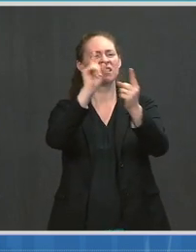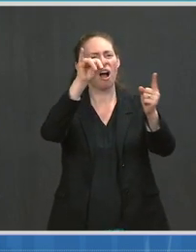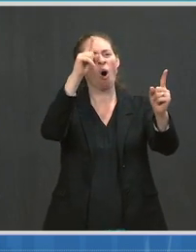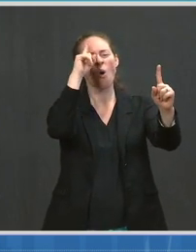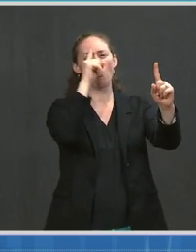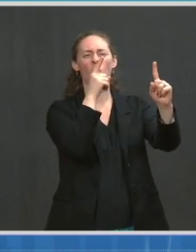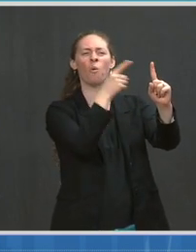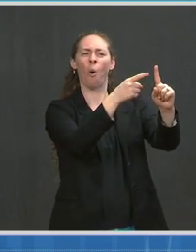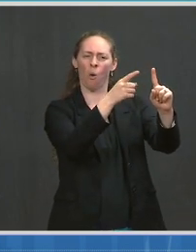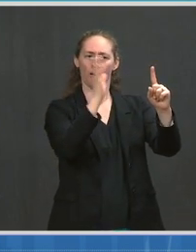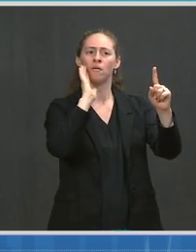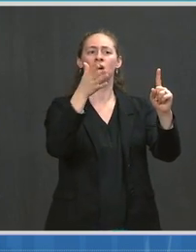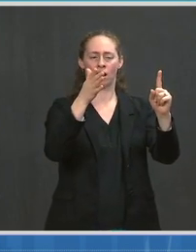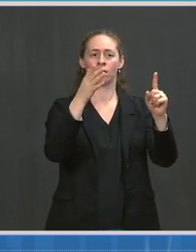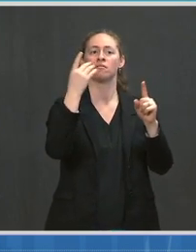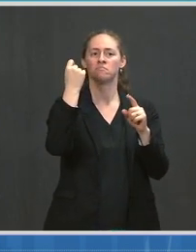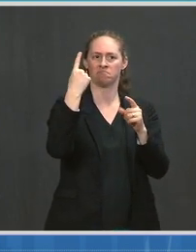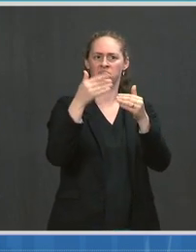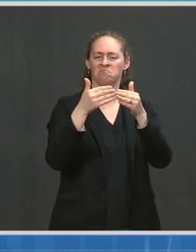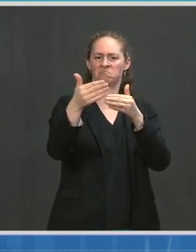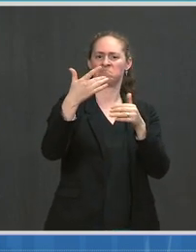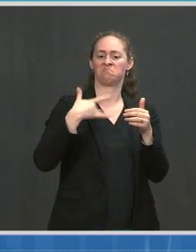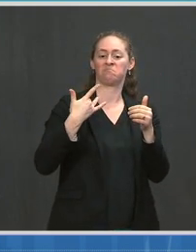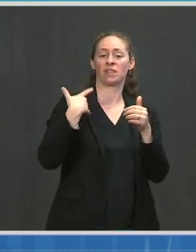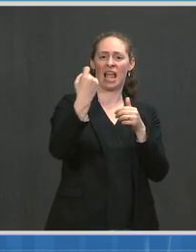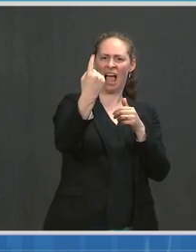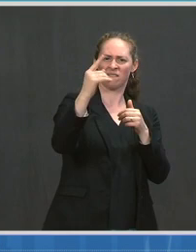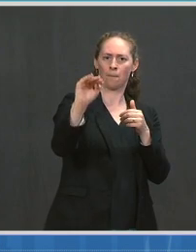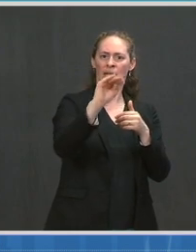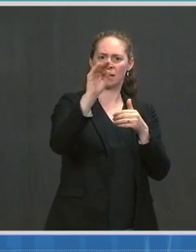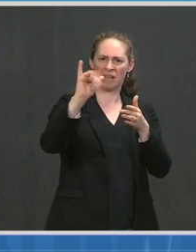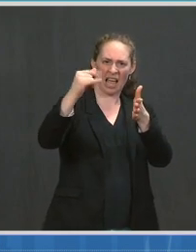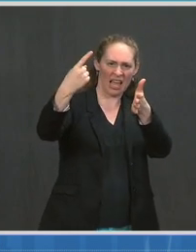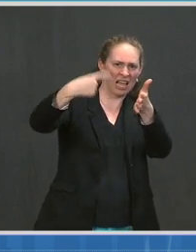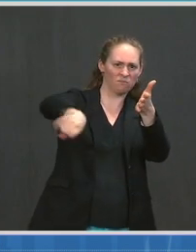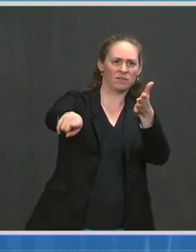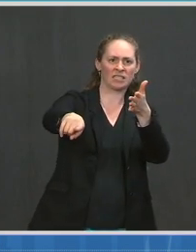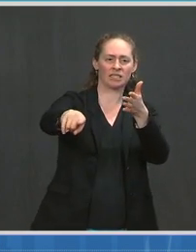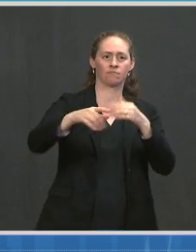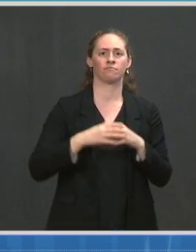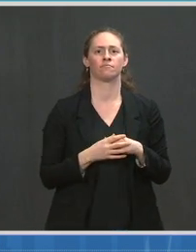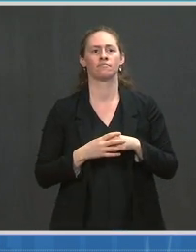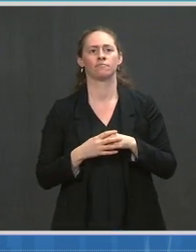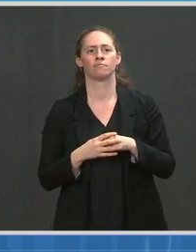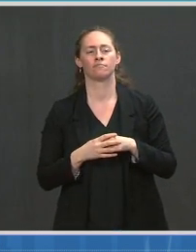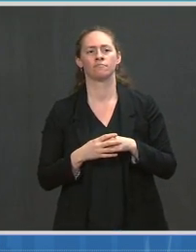I want to reiterate something that we've talked about before. As soon as those doses are made available to the US government,